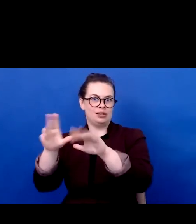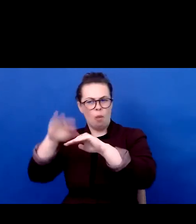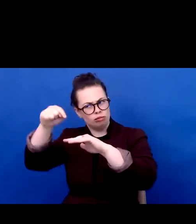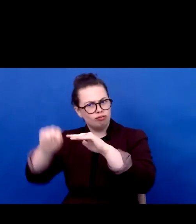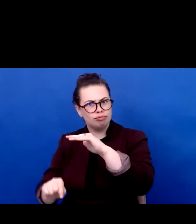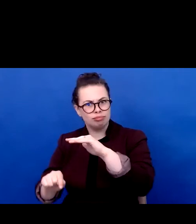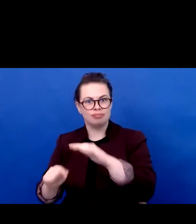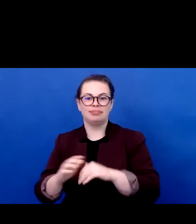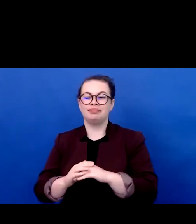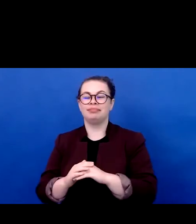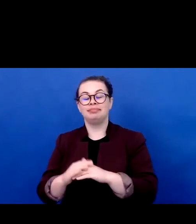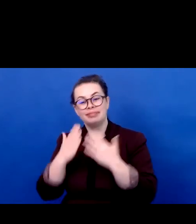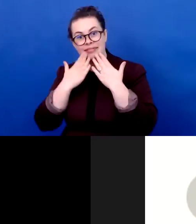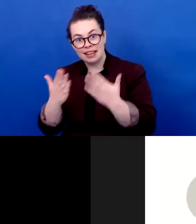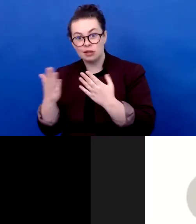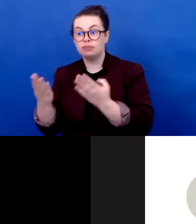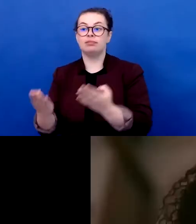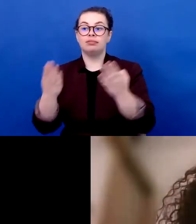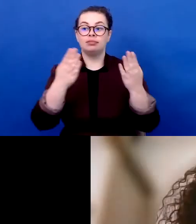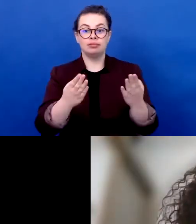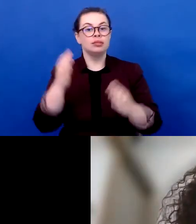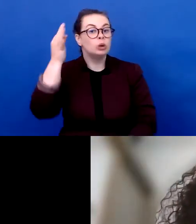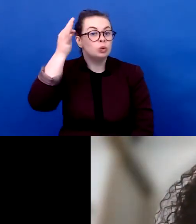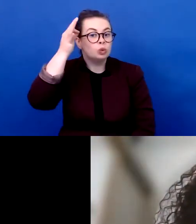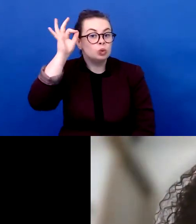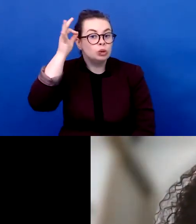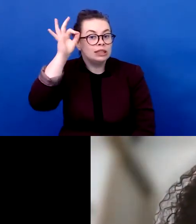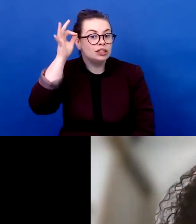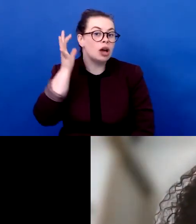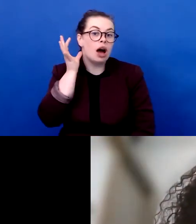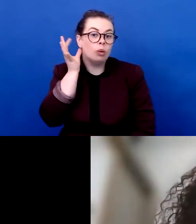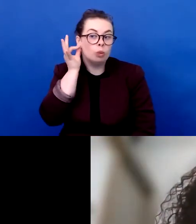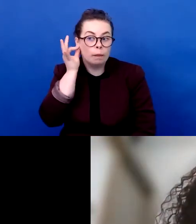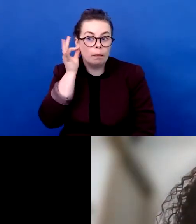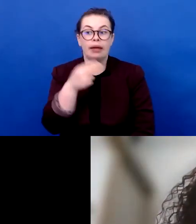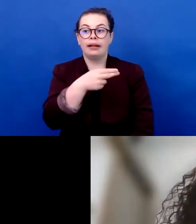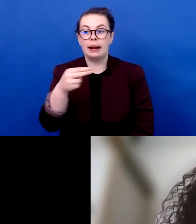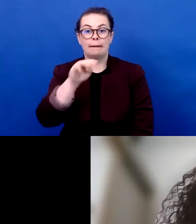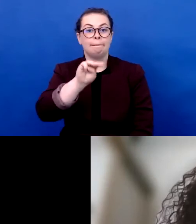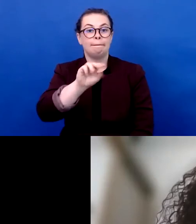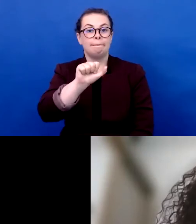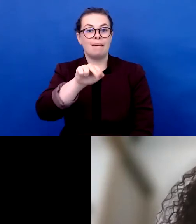miss manal mary from tunisia and uh again miss manal is the human rights officer at